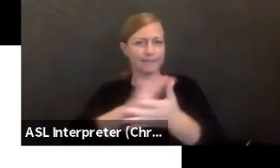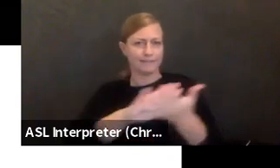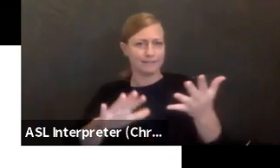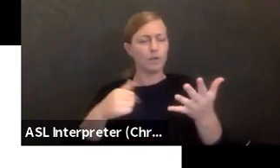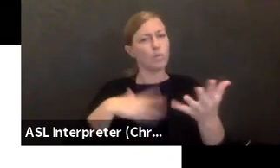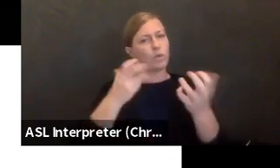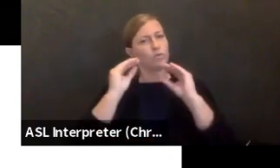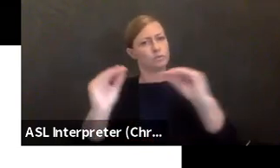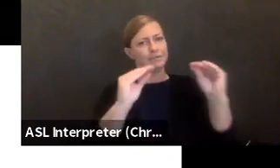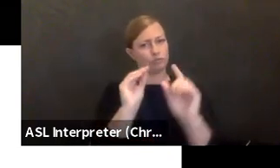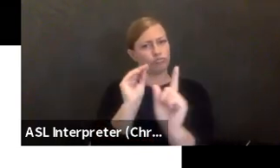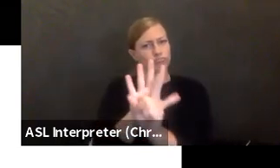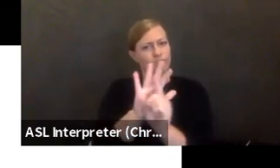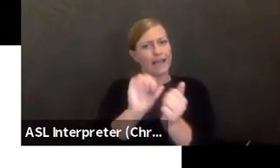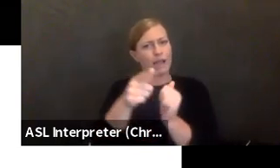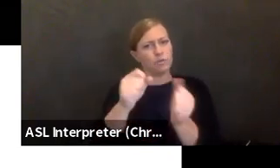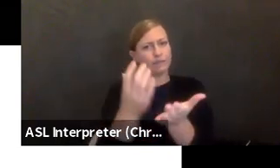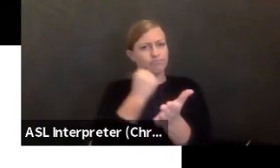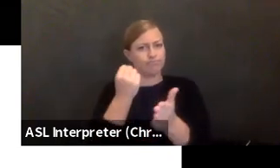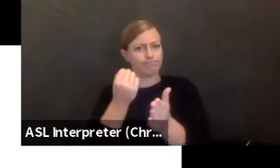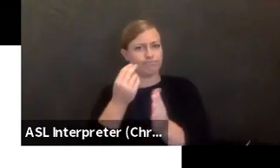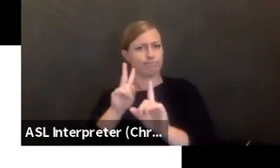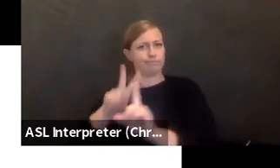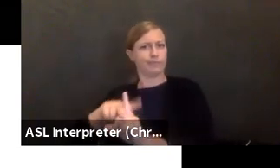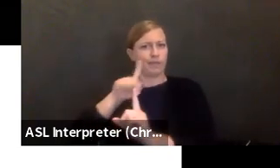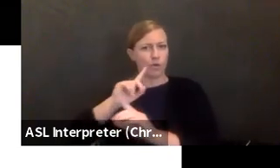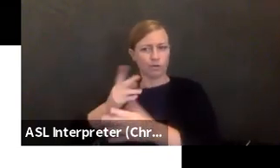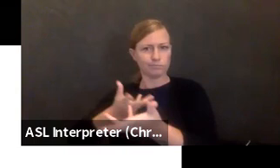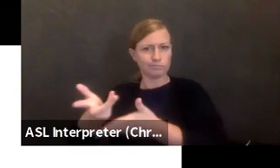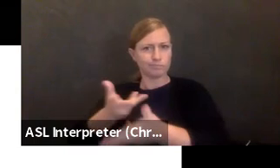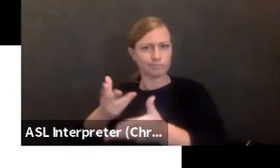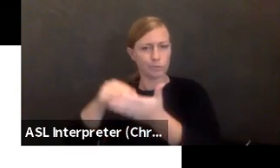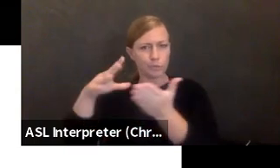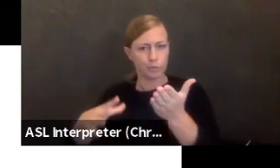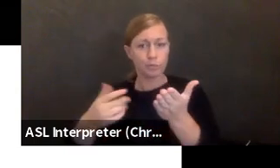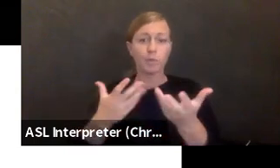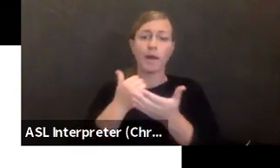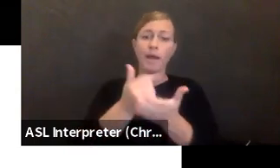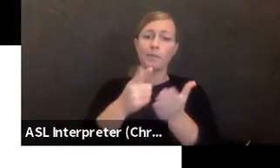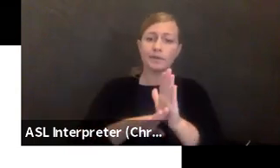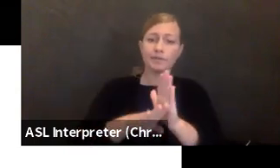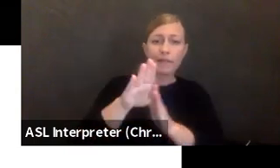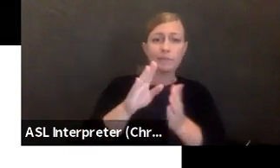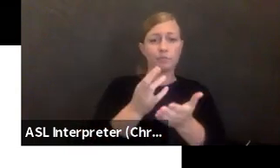We want you to have ideas about how to organize classes, activities, assignments, quizzes, tests.